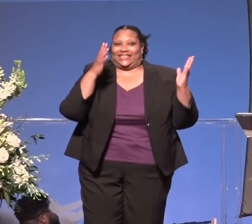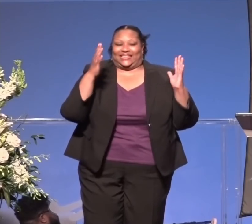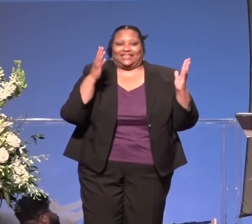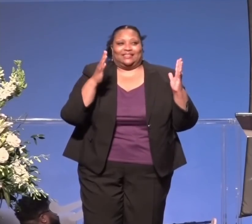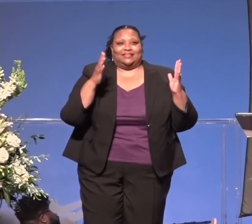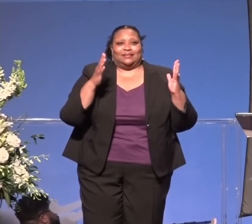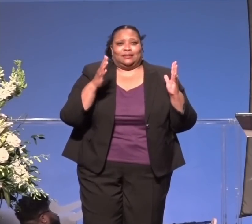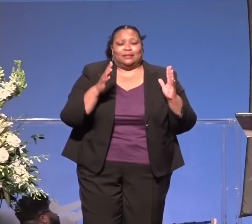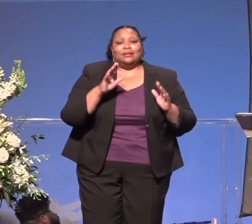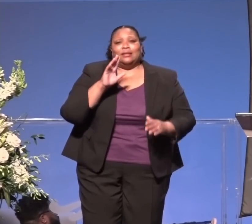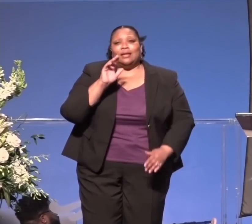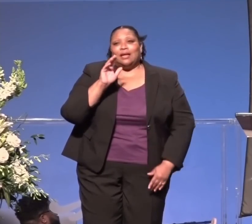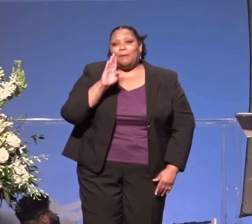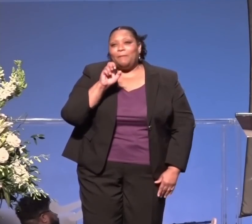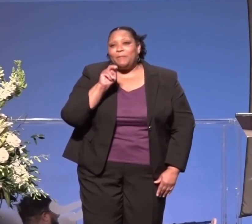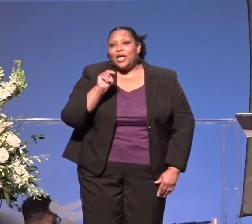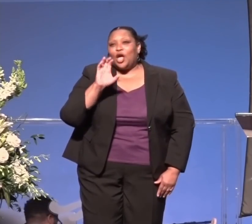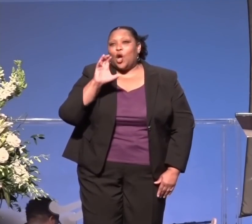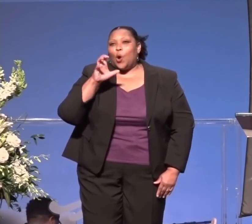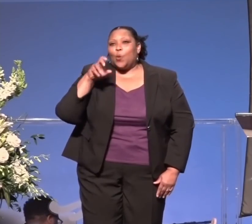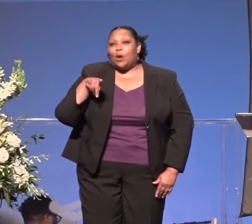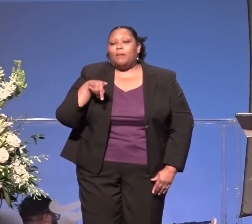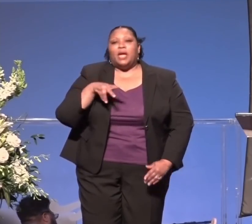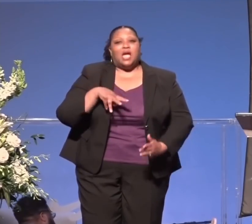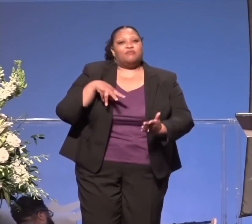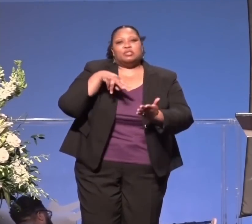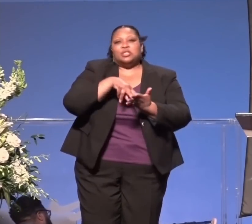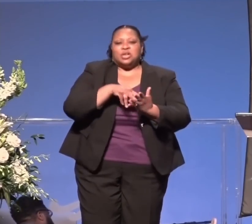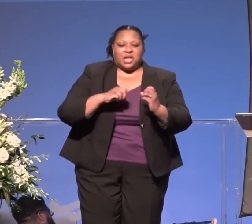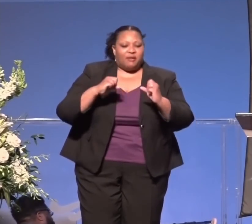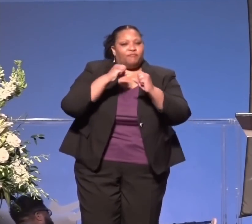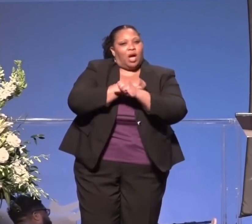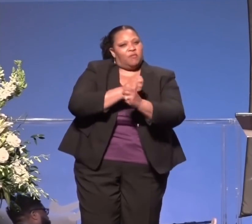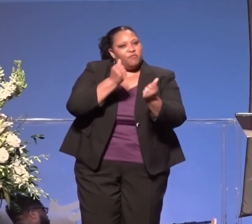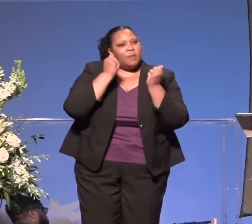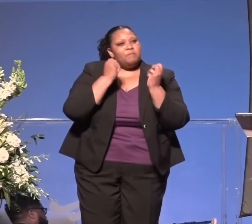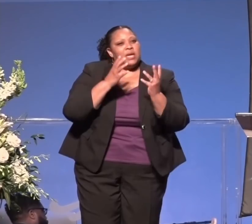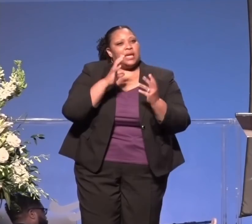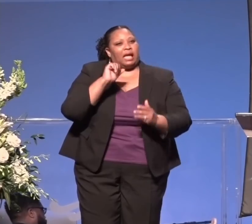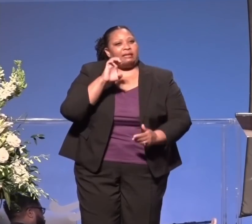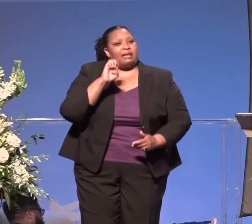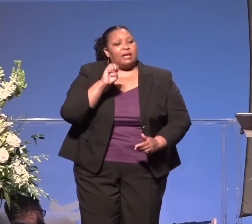PROBABLY CAUSE WE DON’T FEEL WE HAVE ONE.